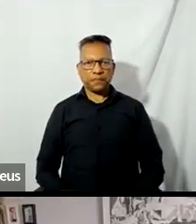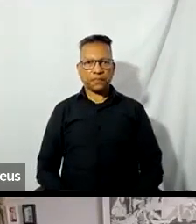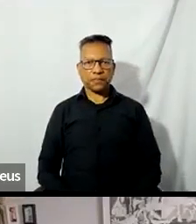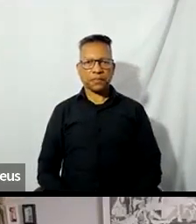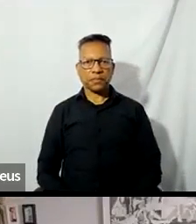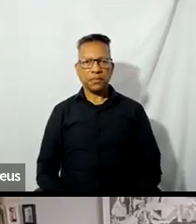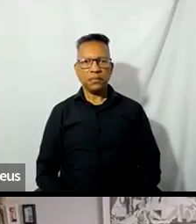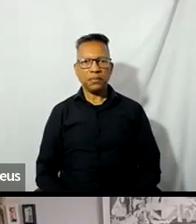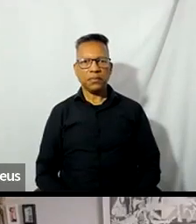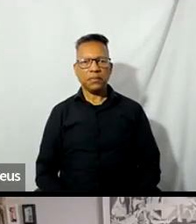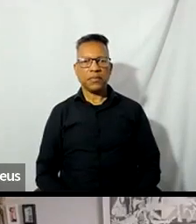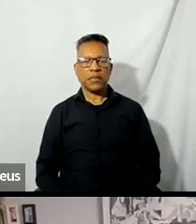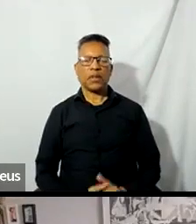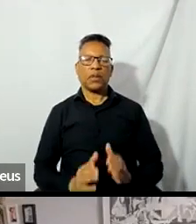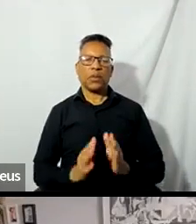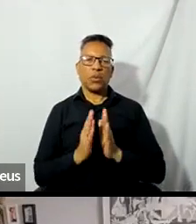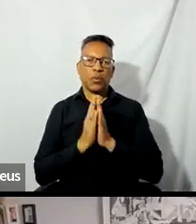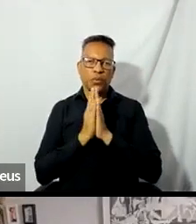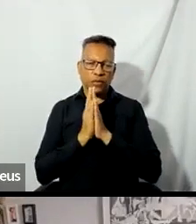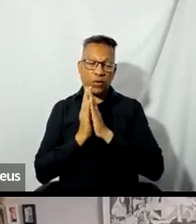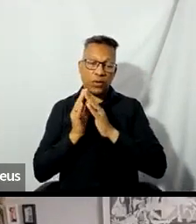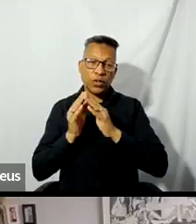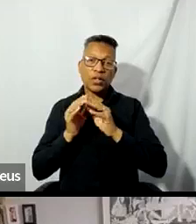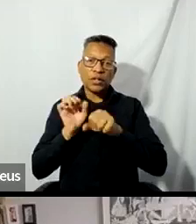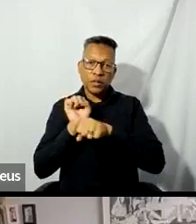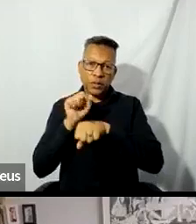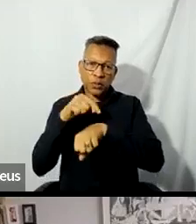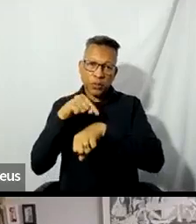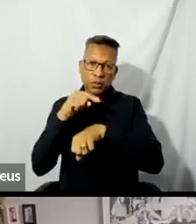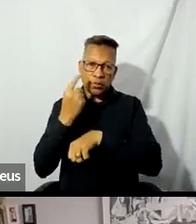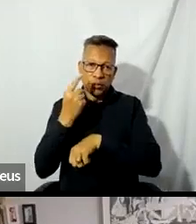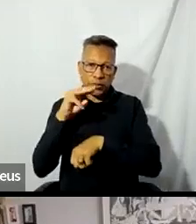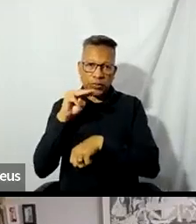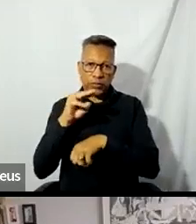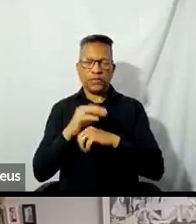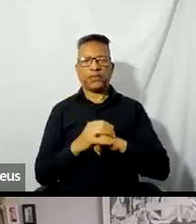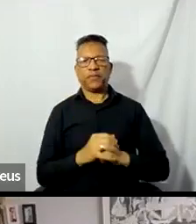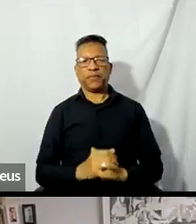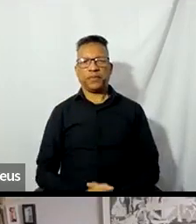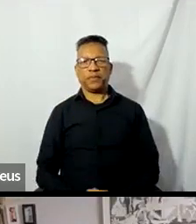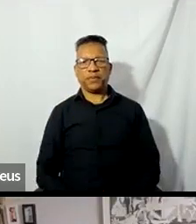back to the apologies. me. This is, give me one Sec.